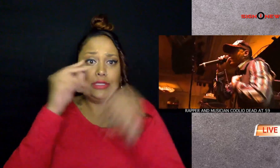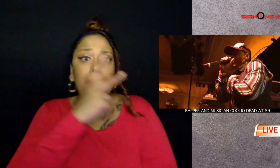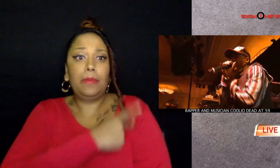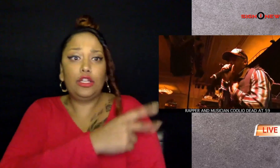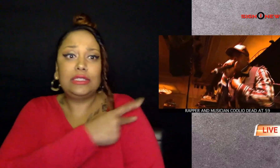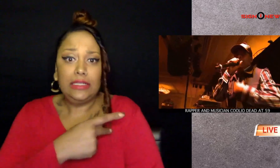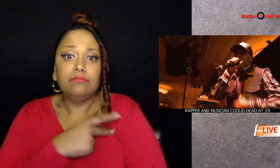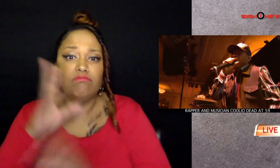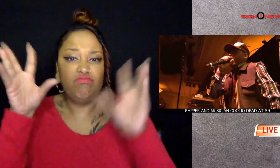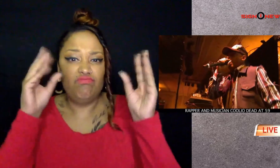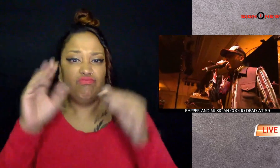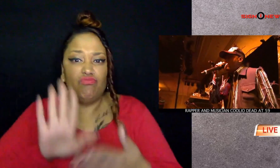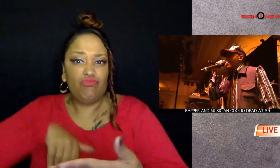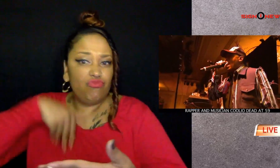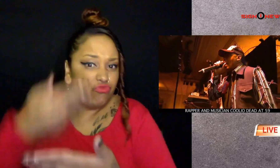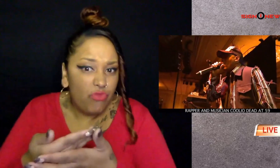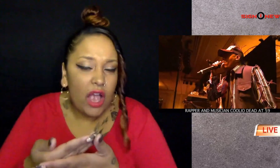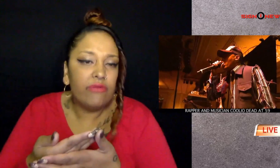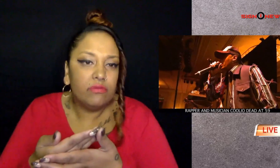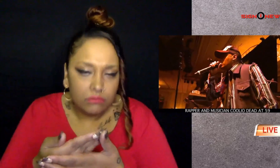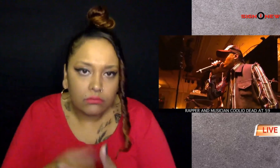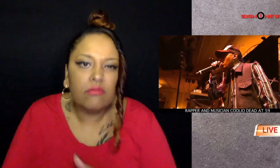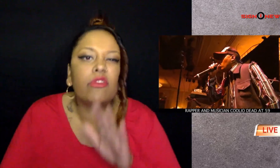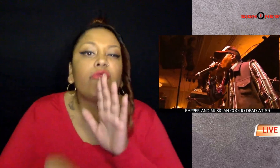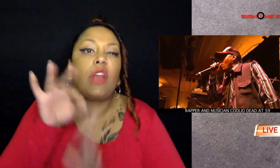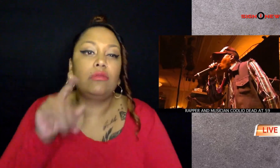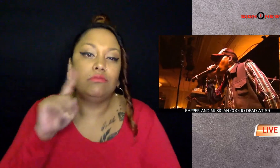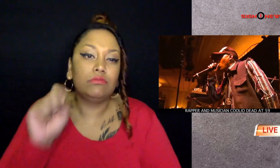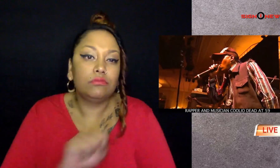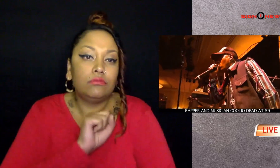paramedics were called but Coolio was pronounced dead